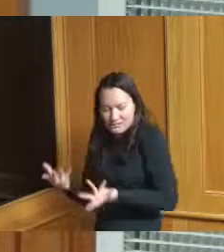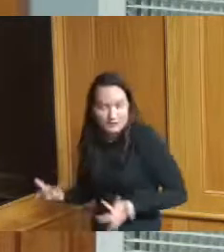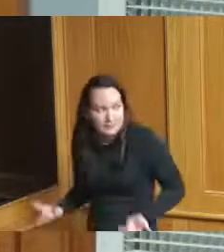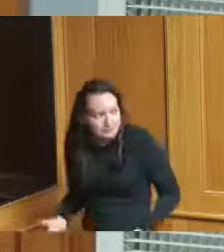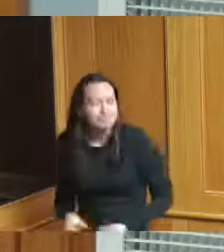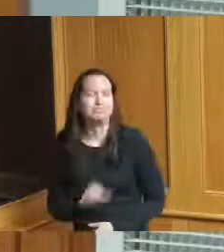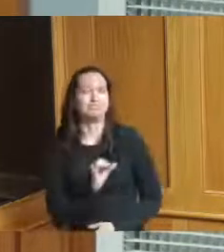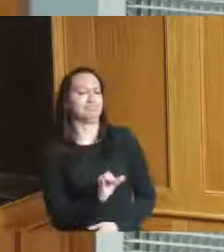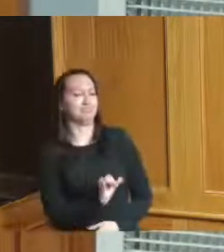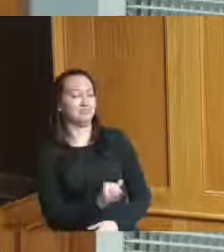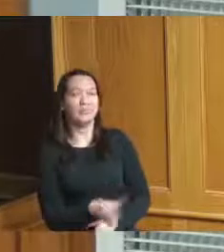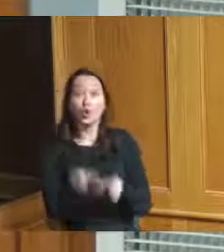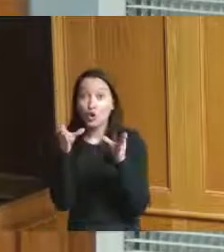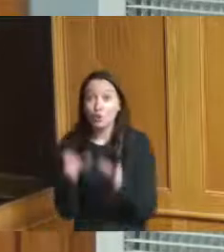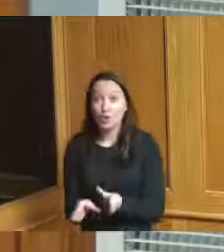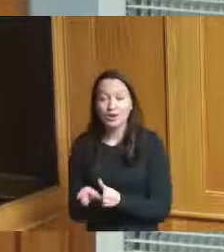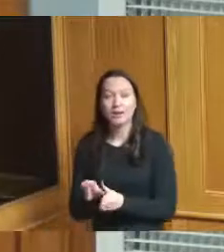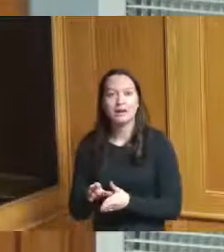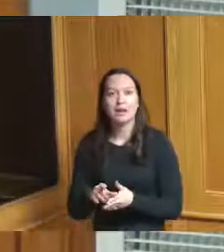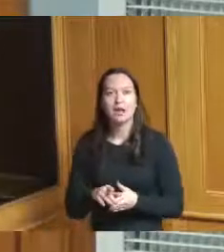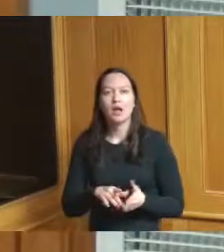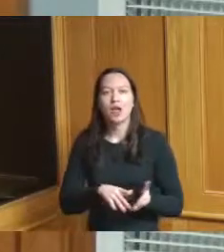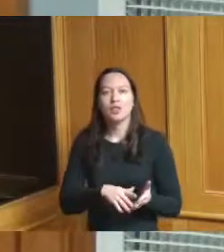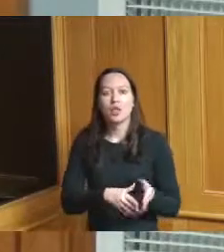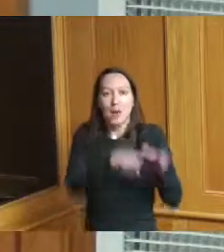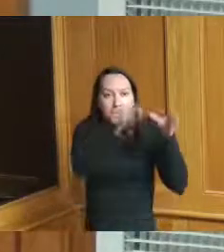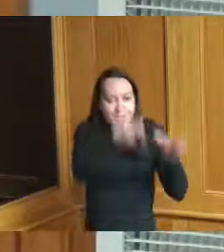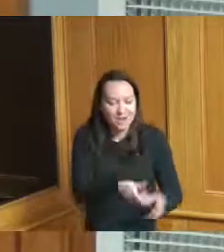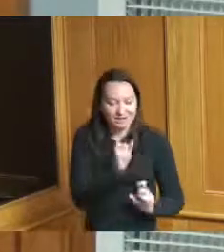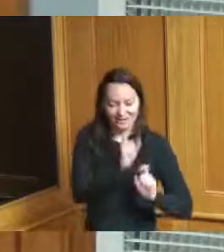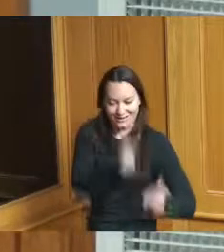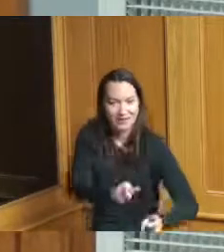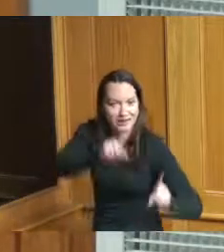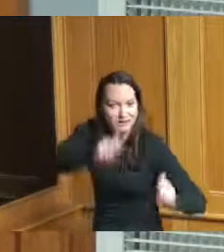an individual that uses one of the medically observed tests that result will make it into the